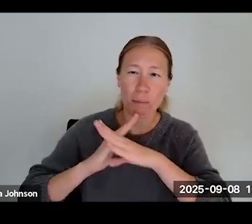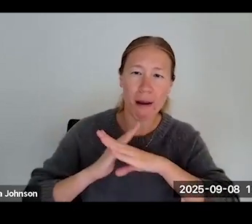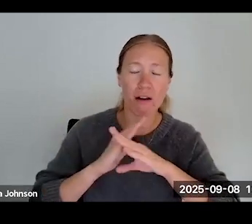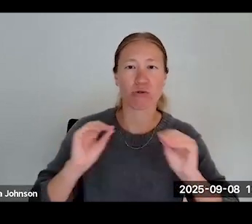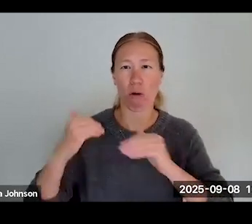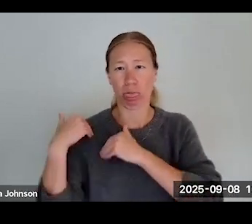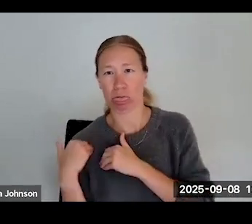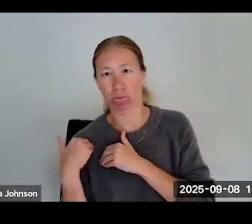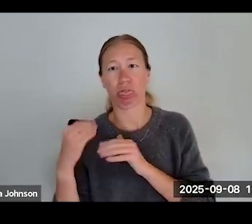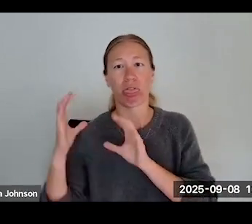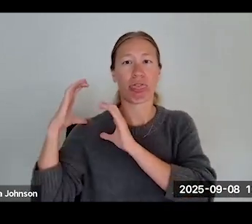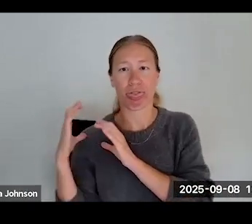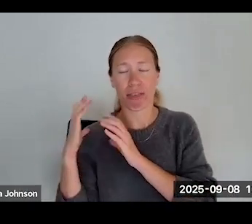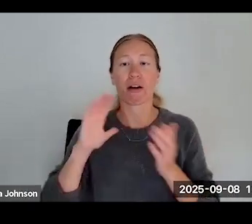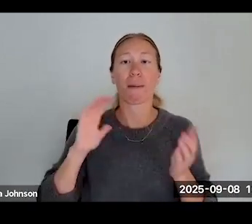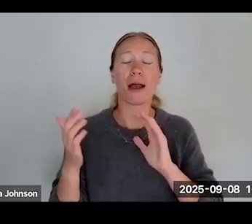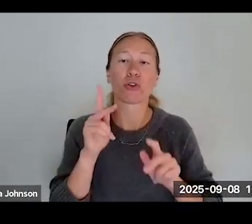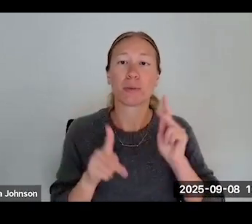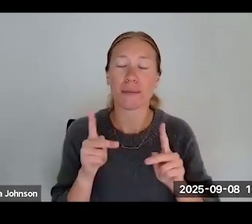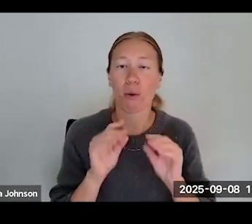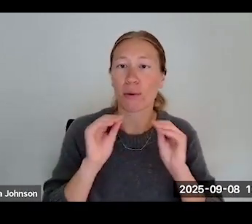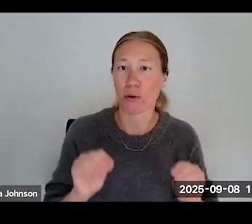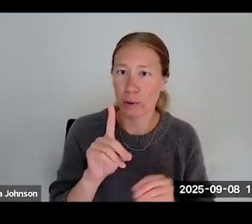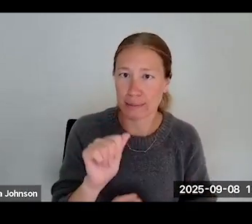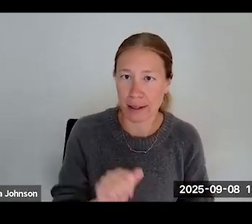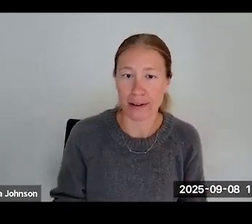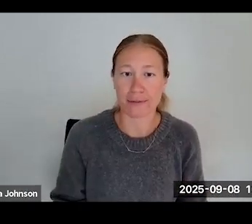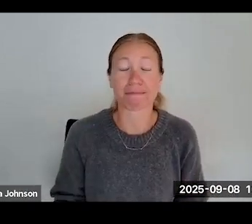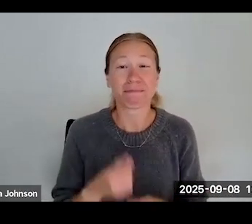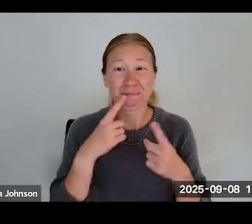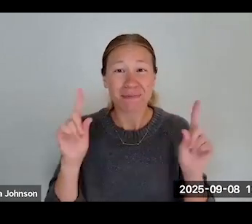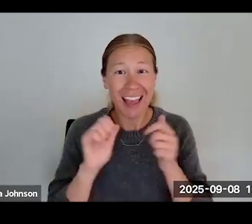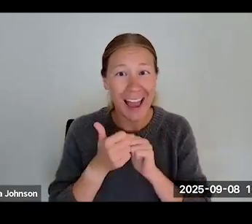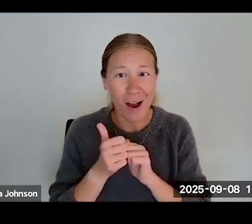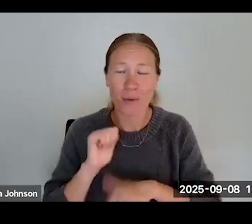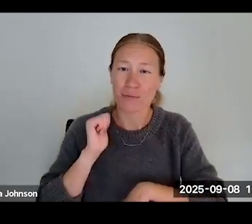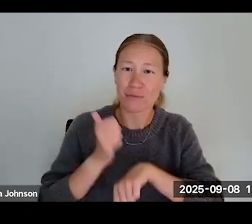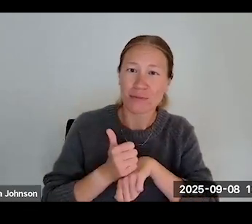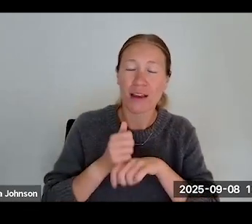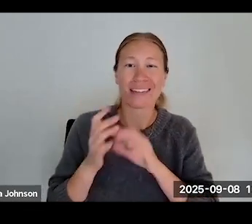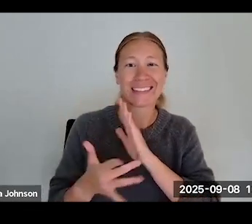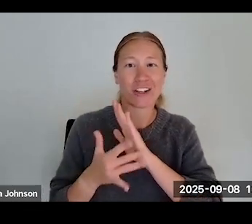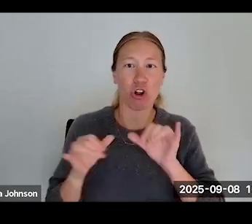as compared to individuals without disabilities. This is achieved by implementing technical standards and best practices